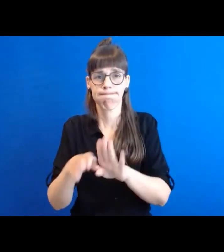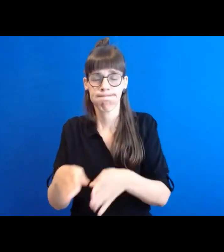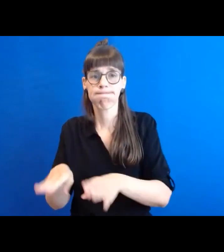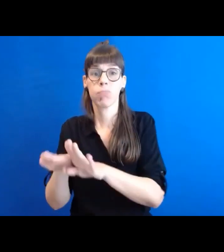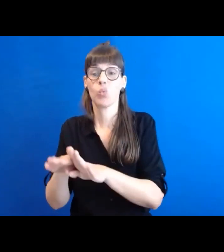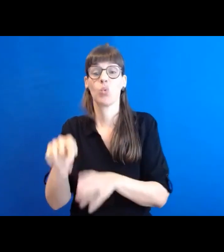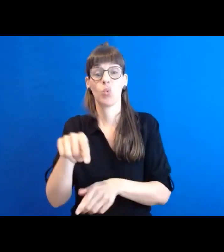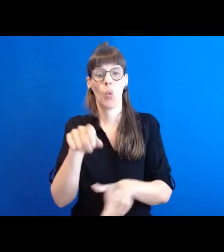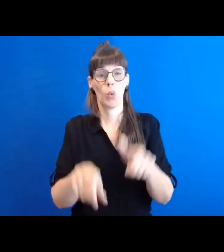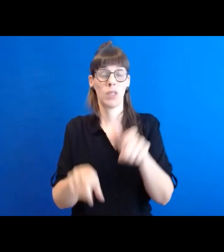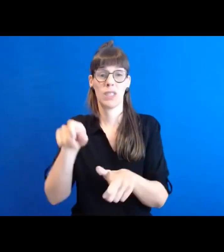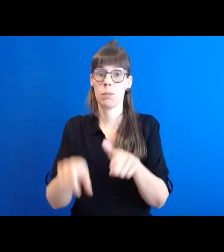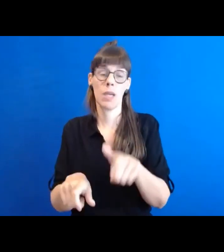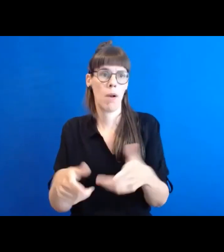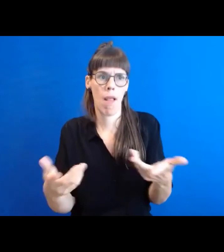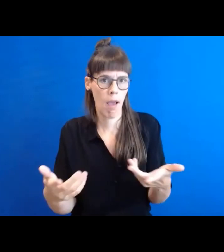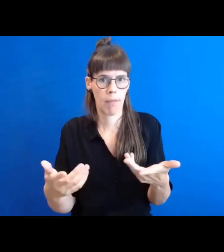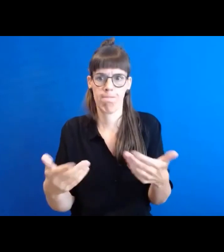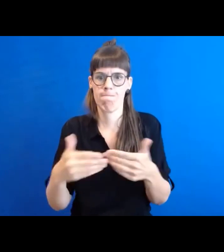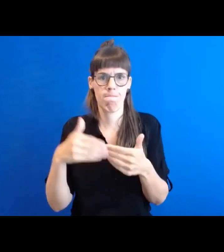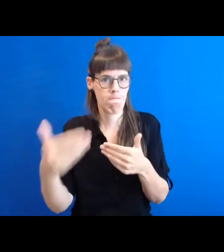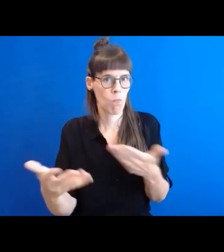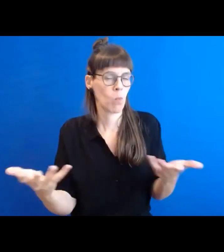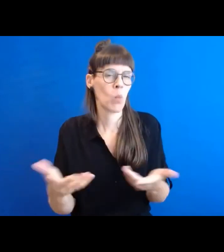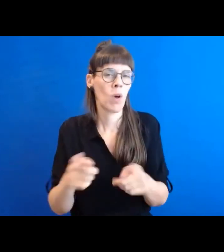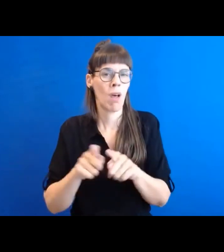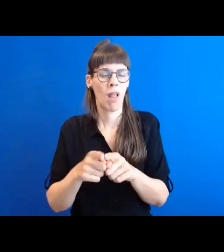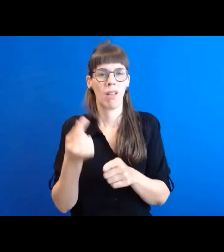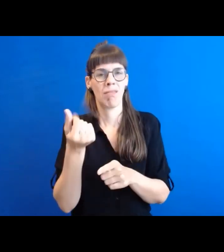the pandemic with the lockdowns influenced that